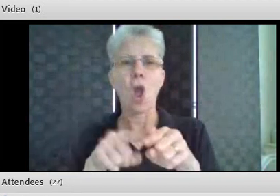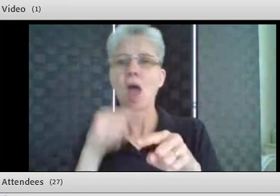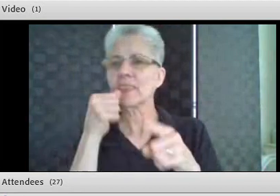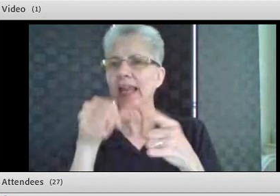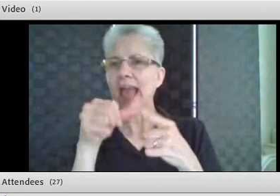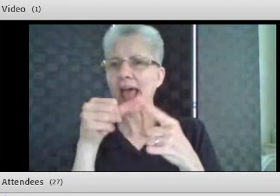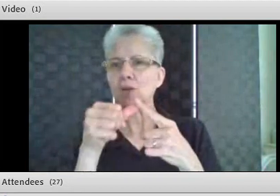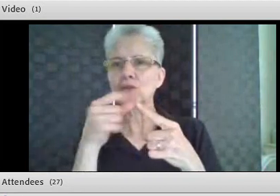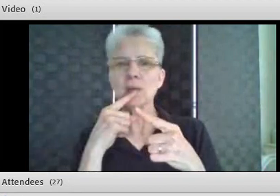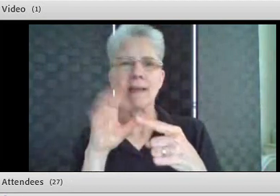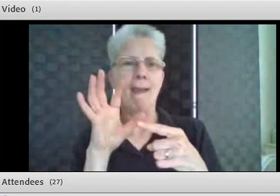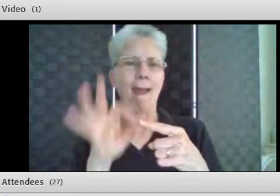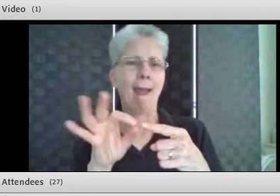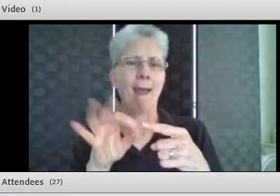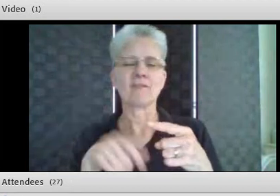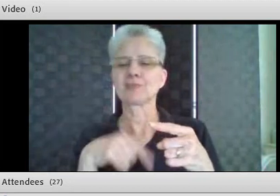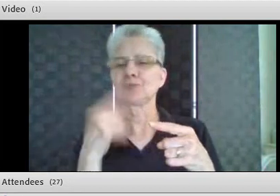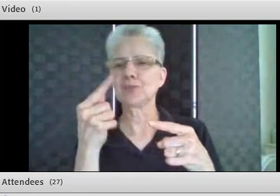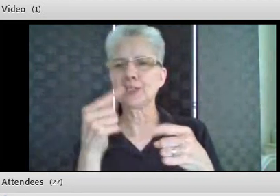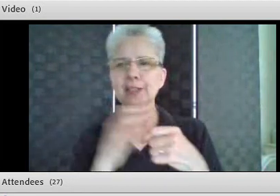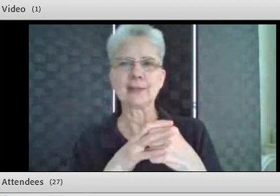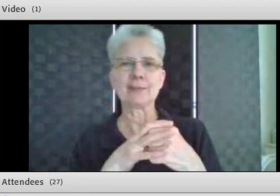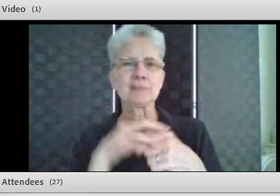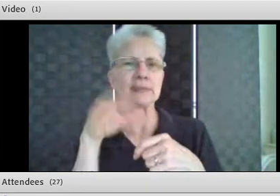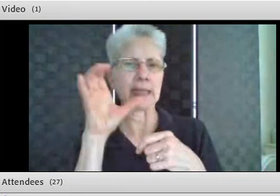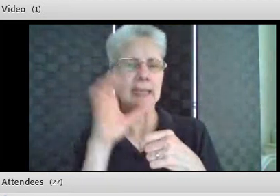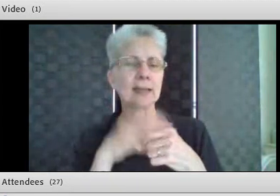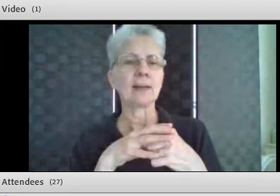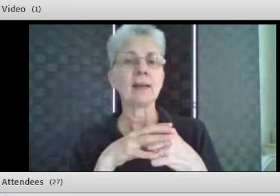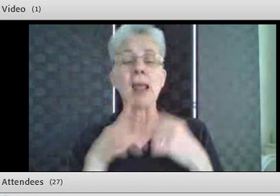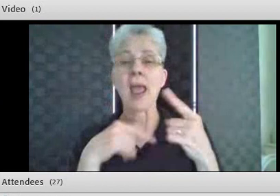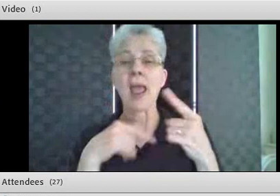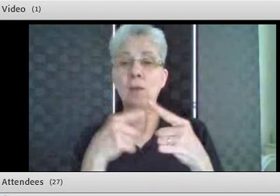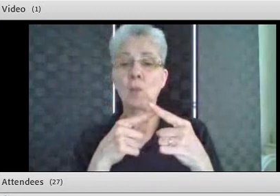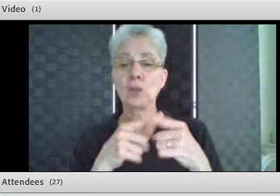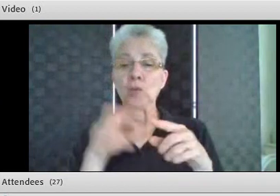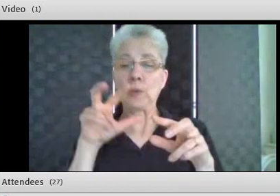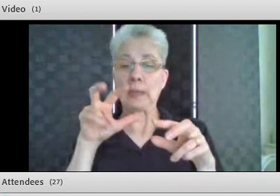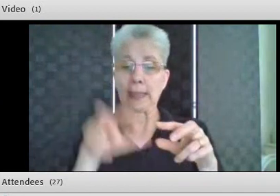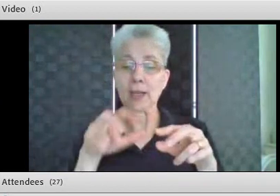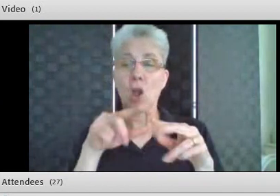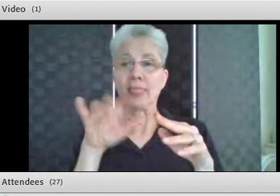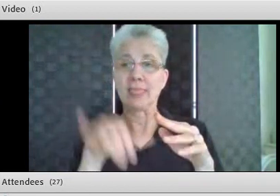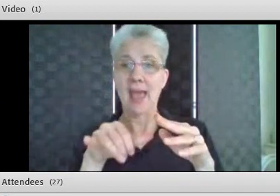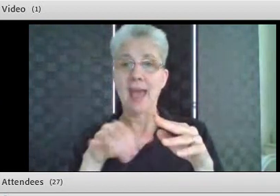is you can play full chords by just pressing on the letter,